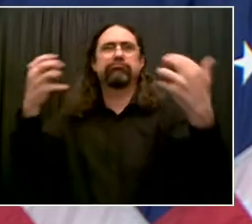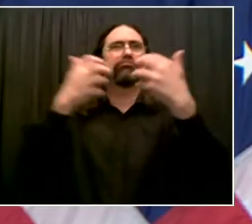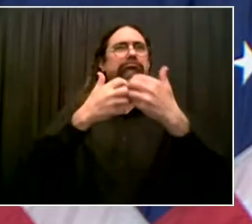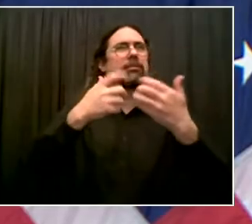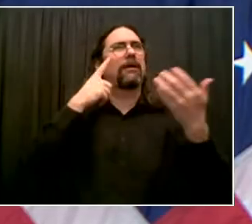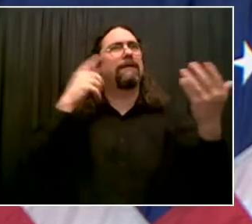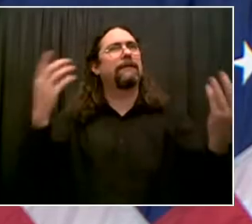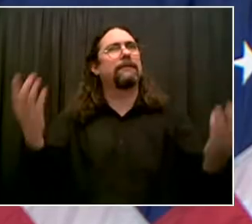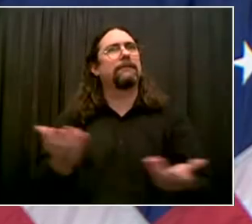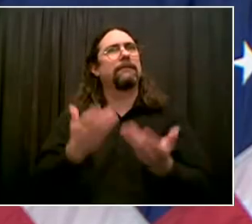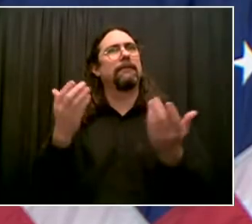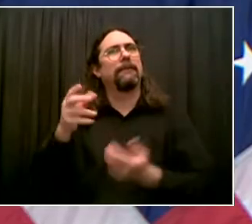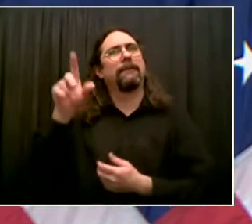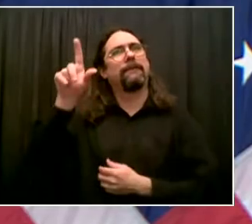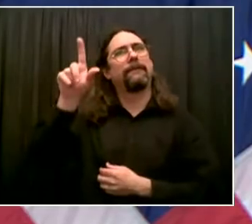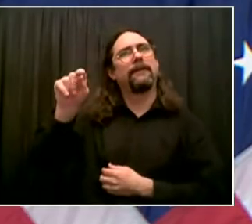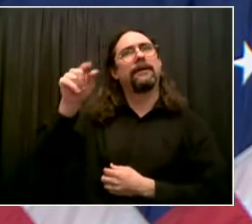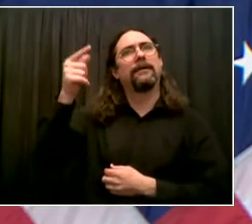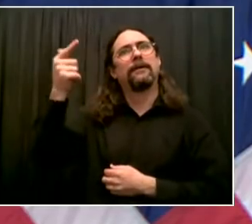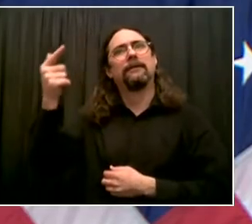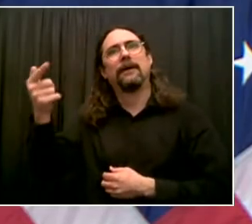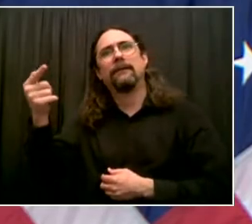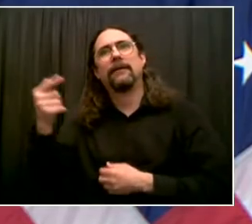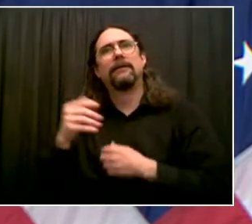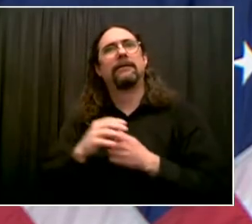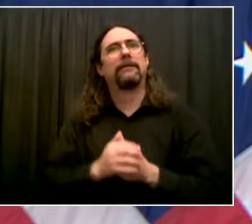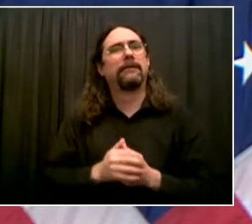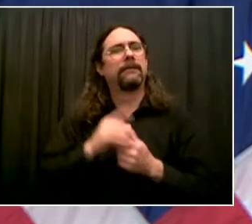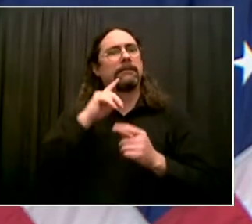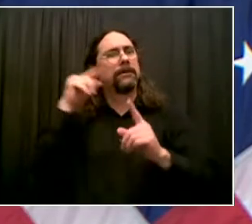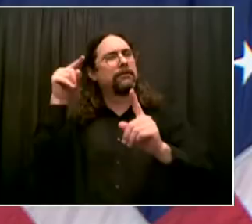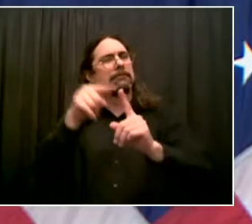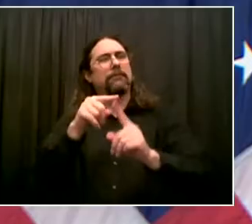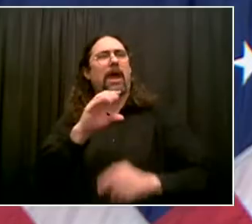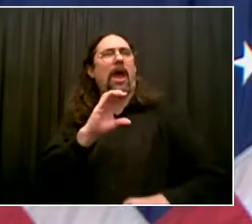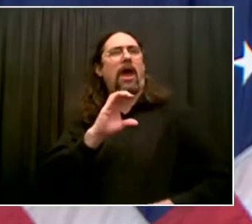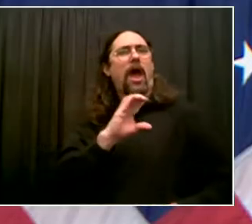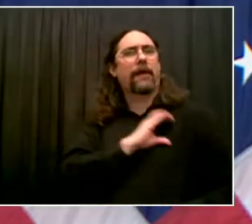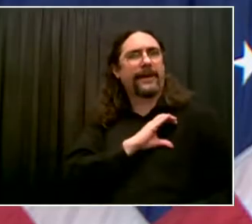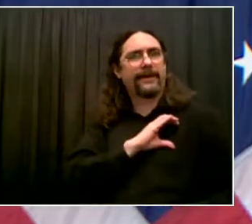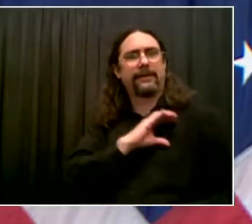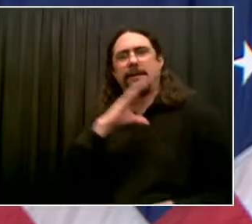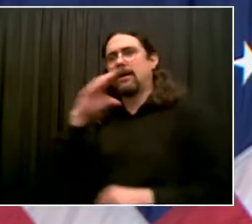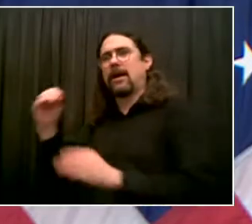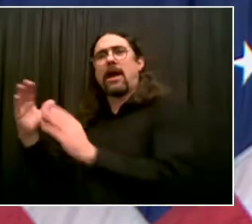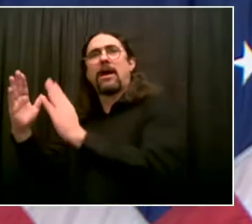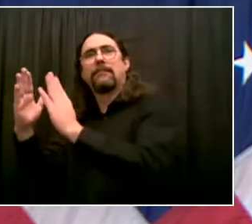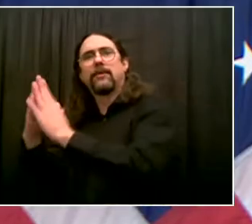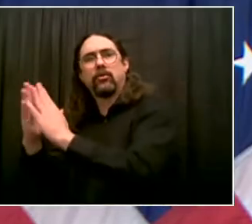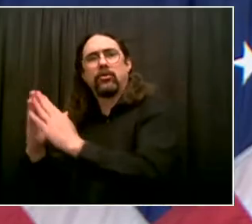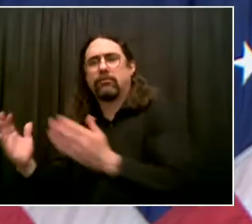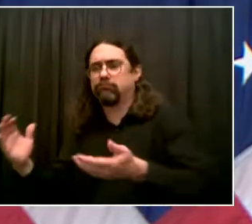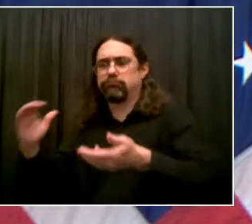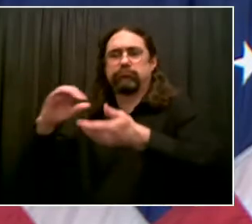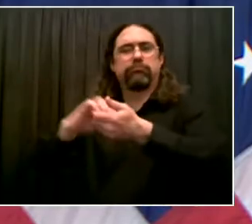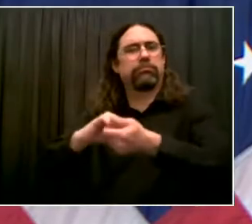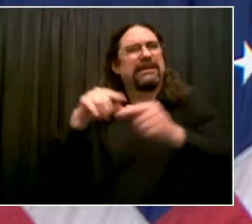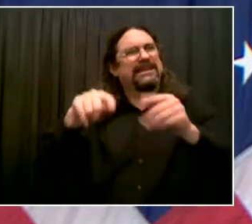IN ORDER FOR US TO MAKE THIS A SAFER CITY, COPS PLUS COMMUNITY IS GOING TO BE THE STRATEGY AND